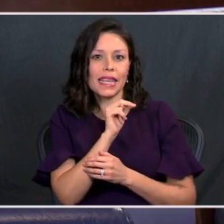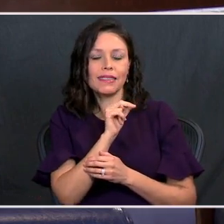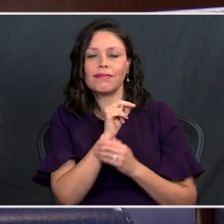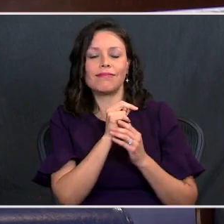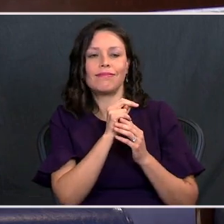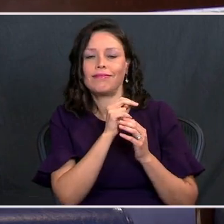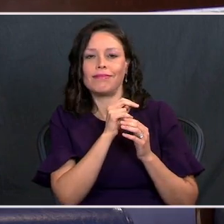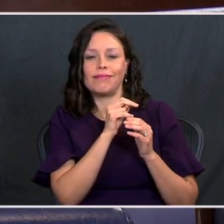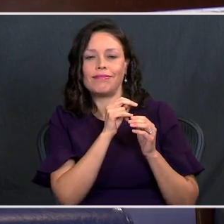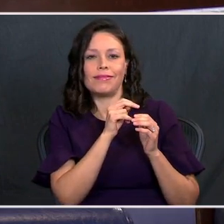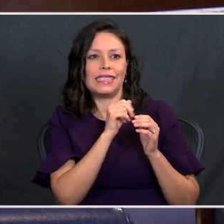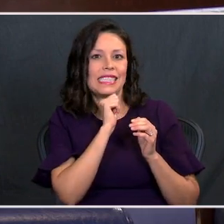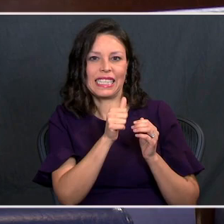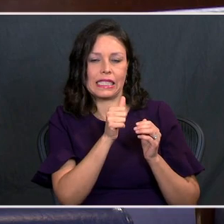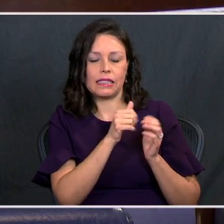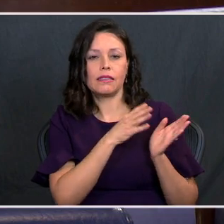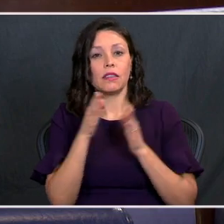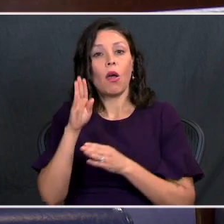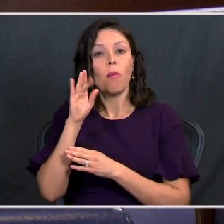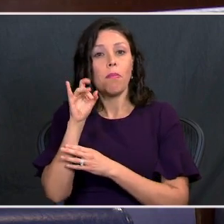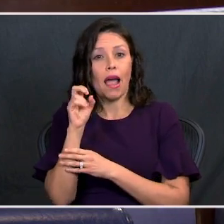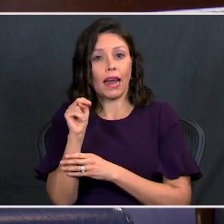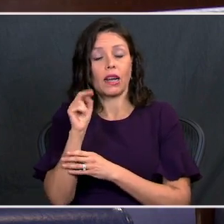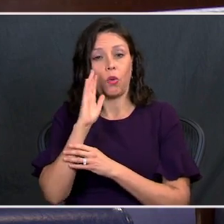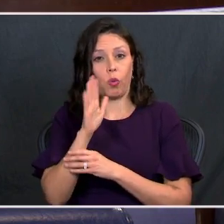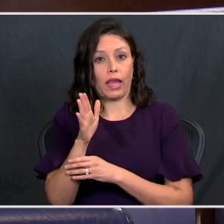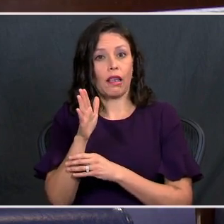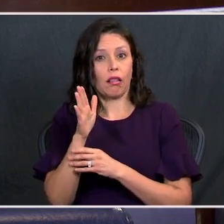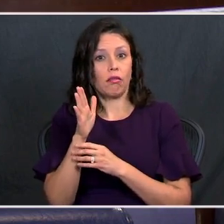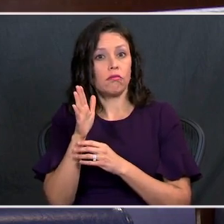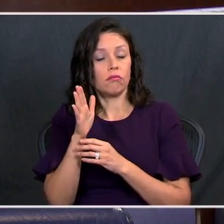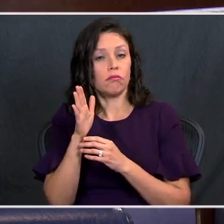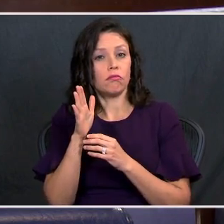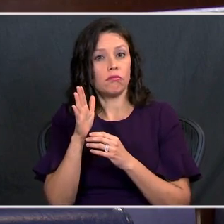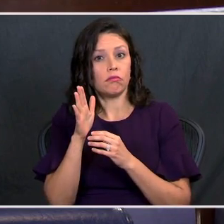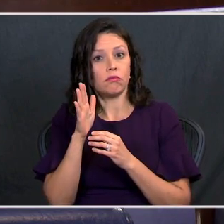I wanted to just see if the Biden administration has a, sort of, view of the timeline